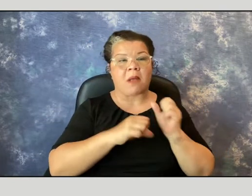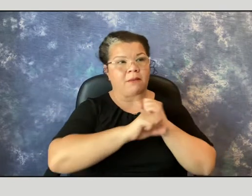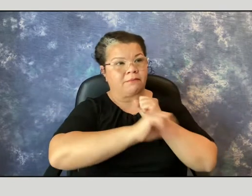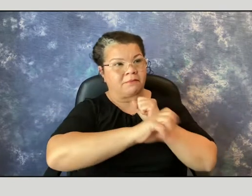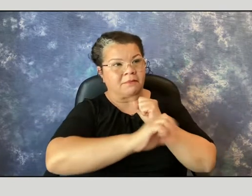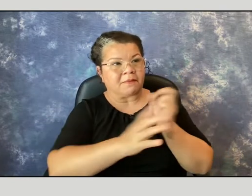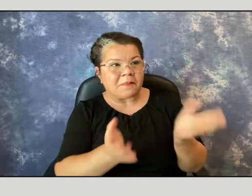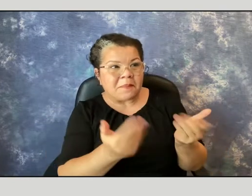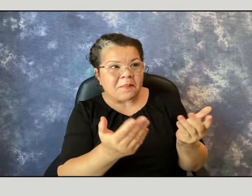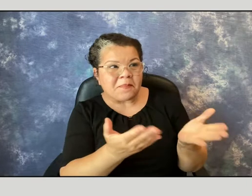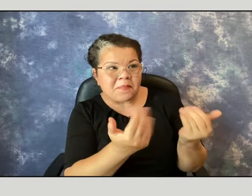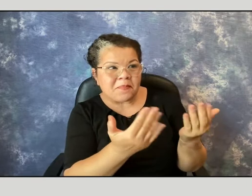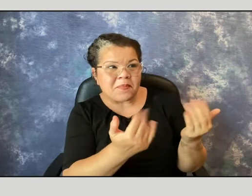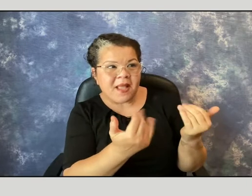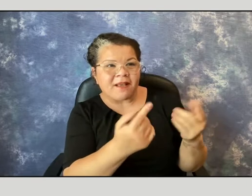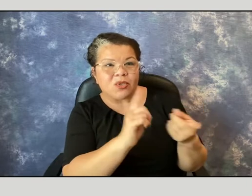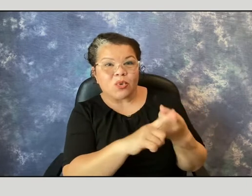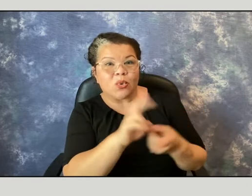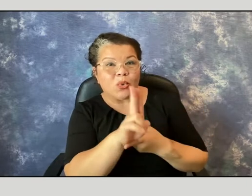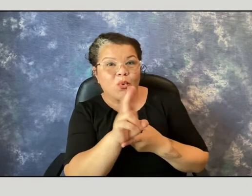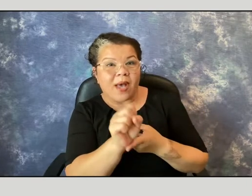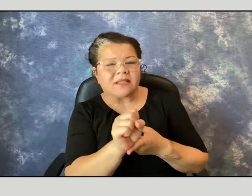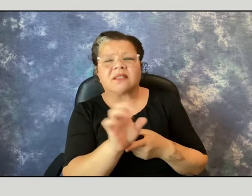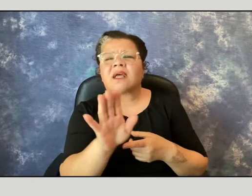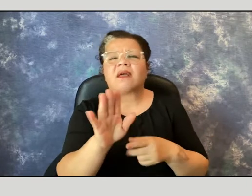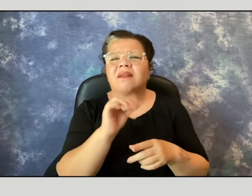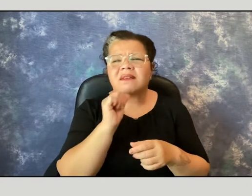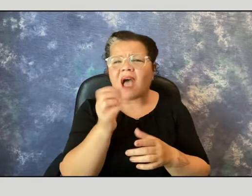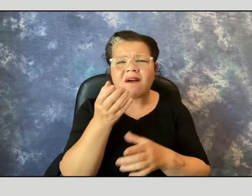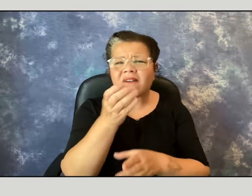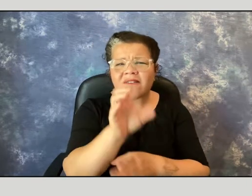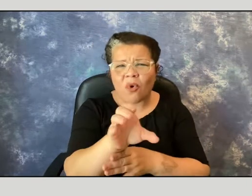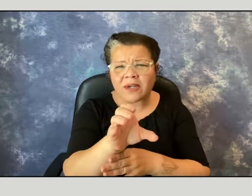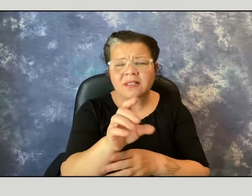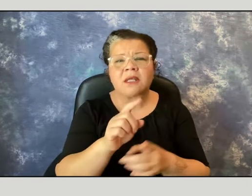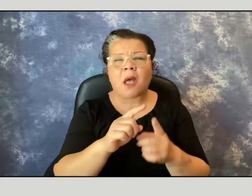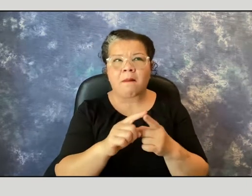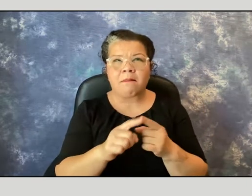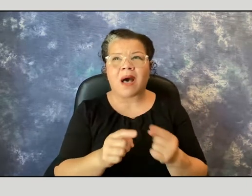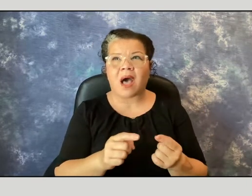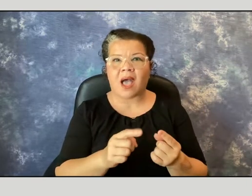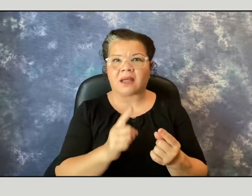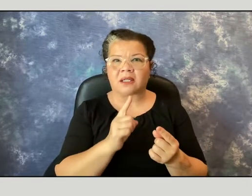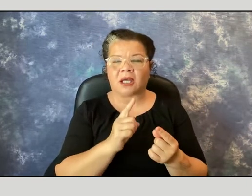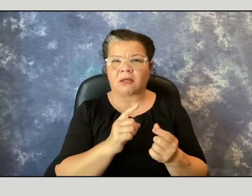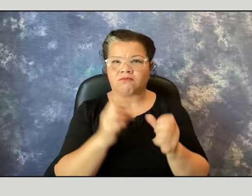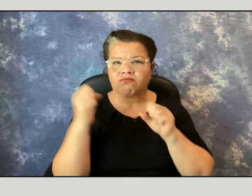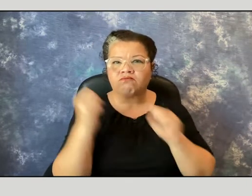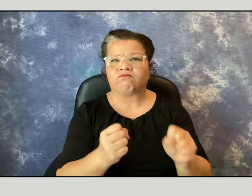It wasn't forced, but it was incredibly encouraged. So you had educational programs in schools